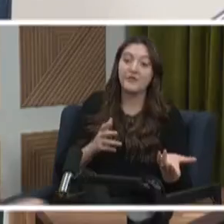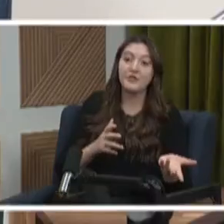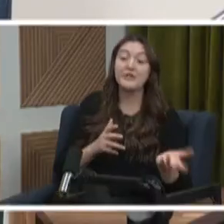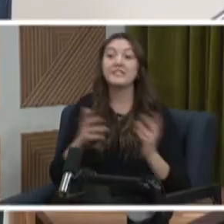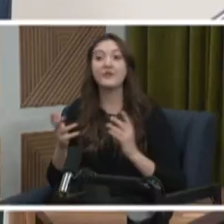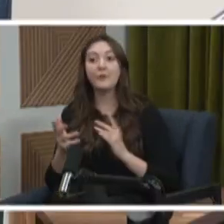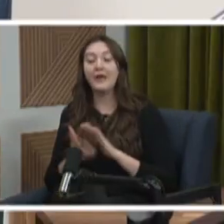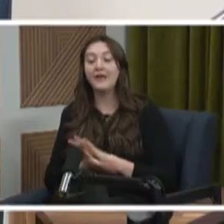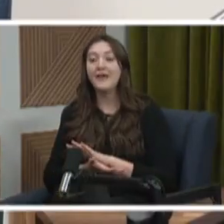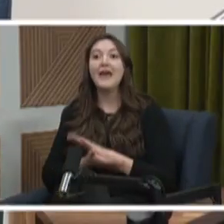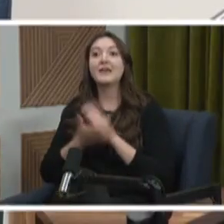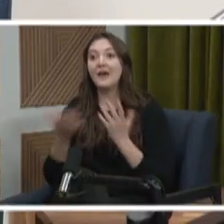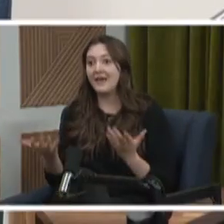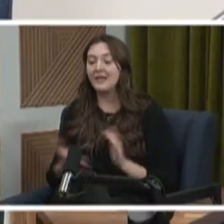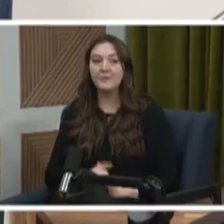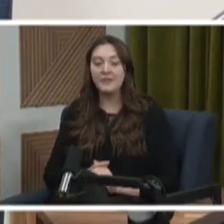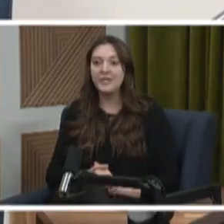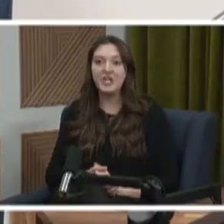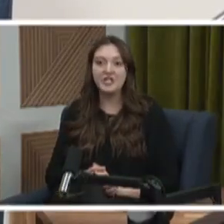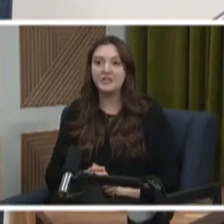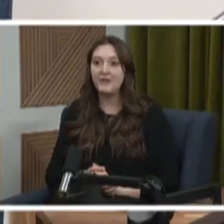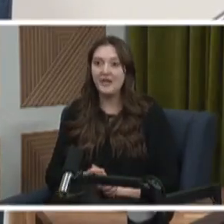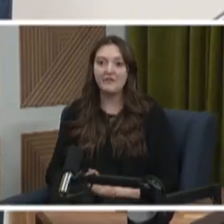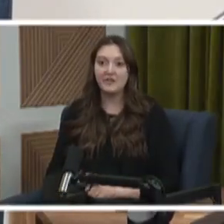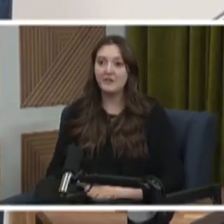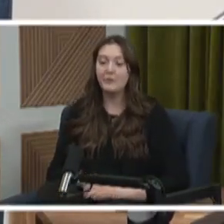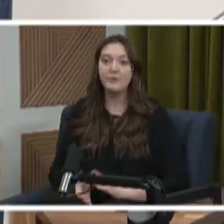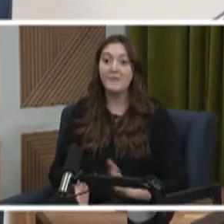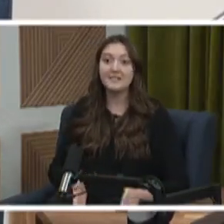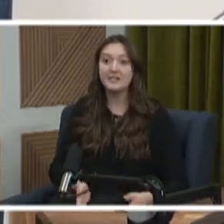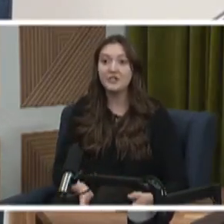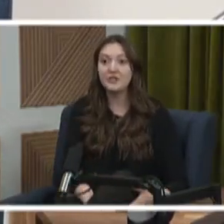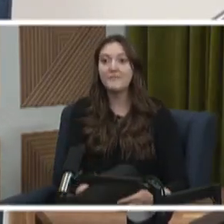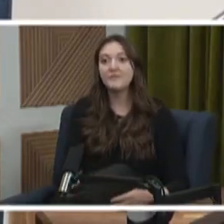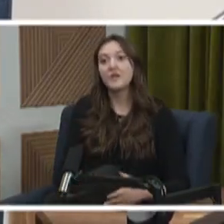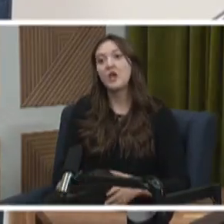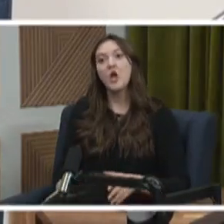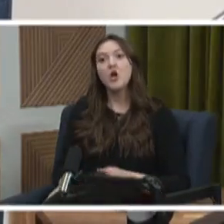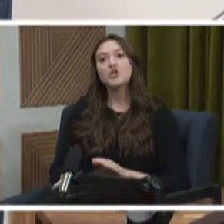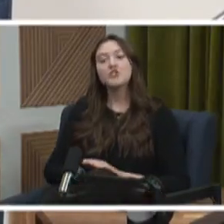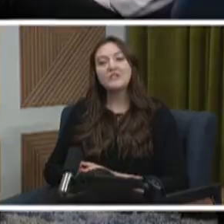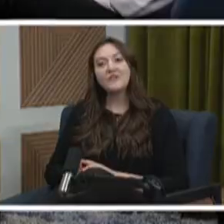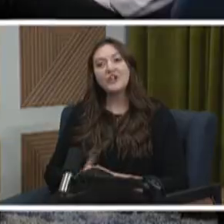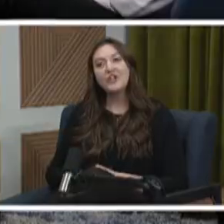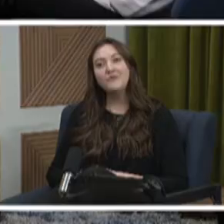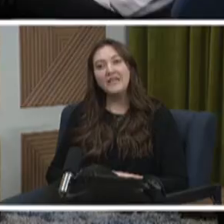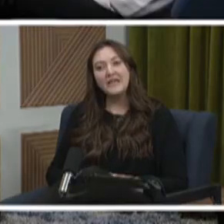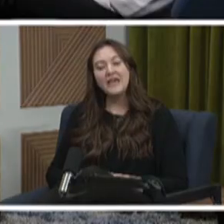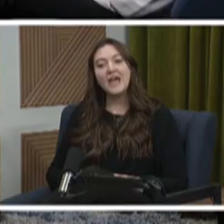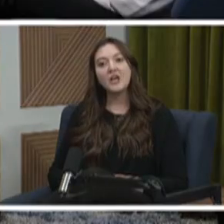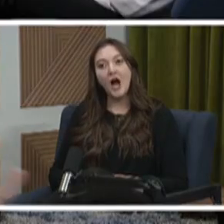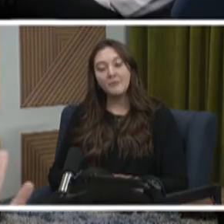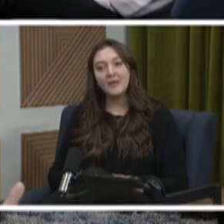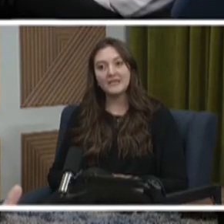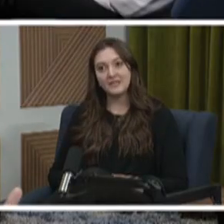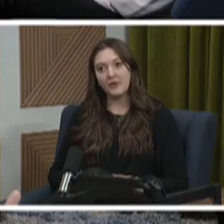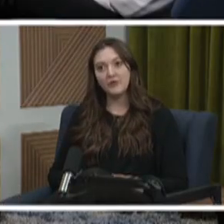Or if you do it a different way, it, again, completely changes the meaning of the message. So, it's a very unique and complex language.